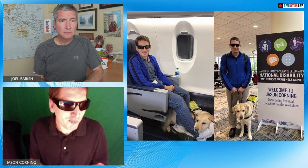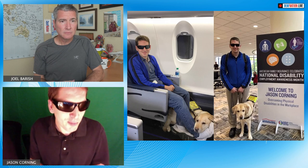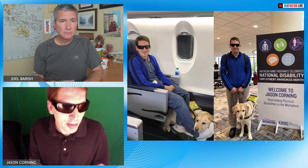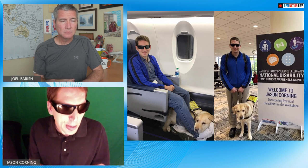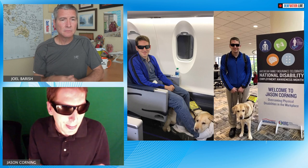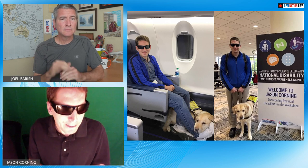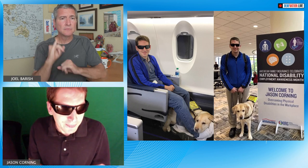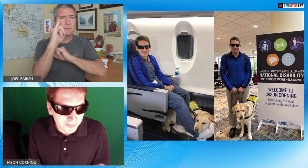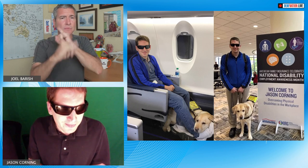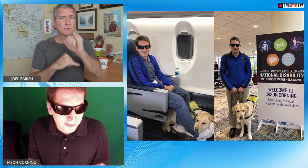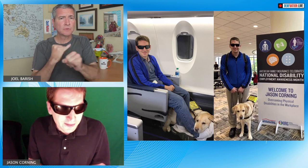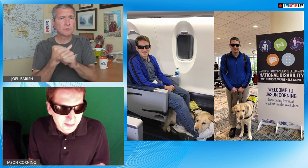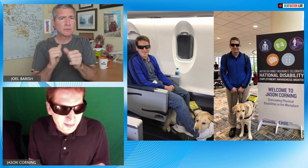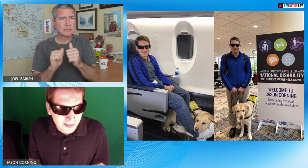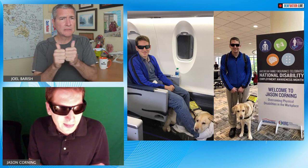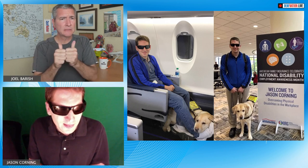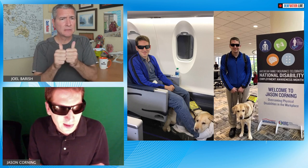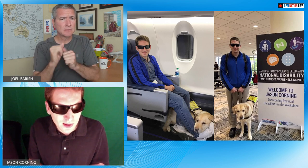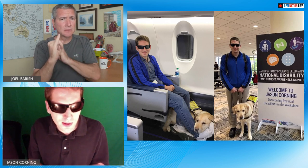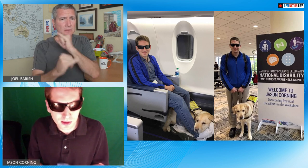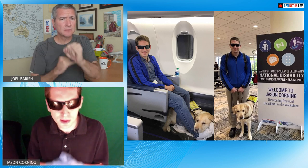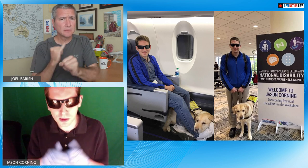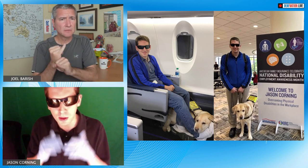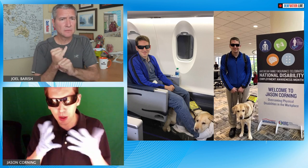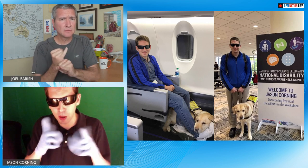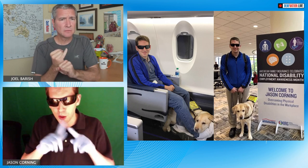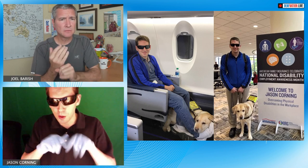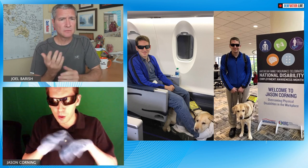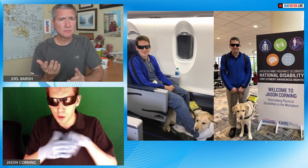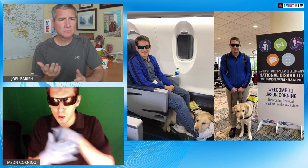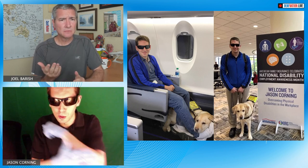when out doing International travel have issues with food for a guide dog?